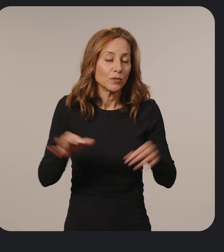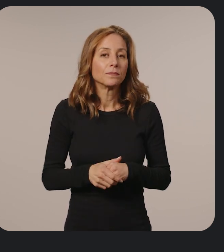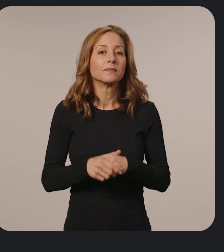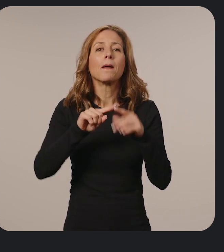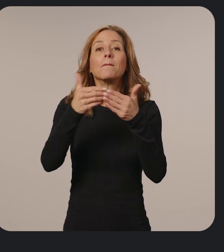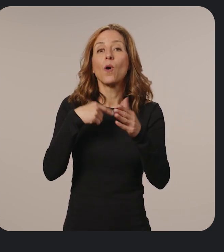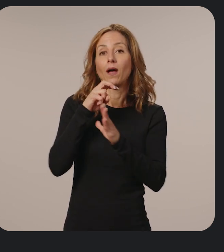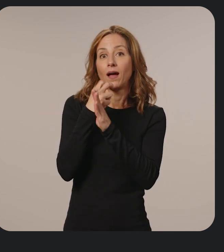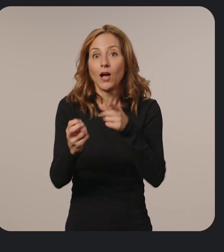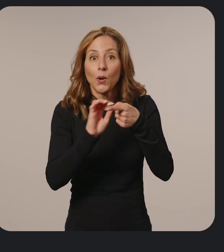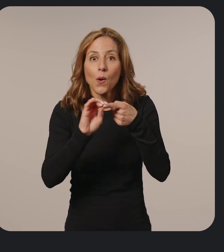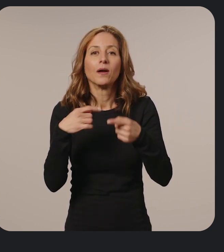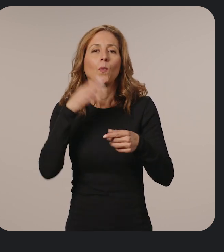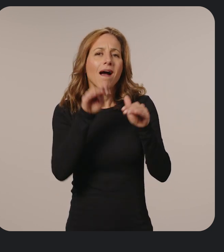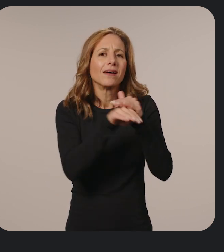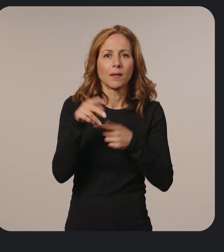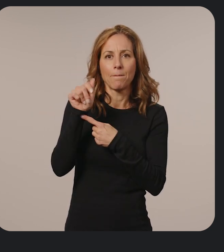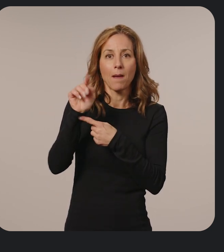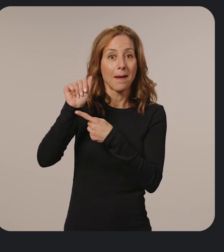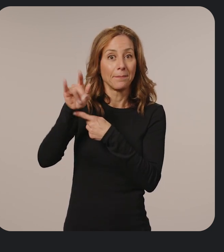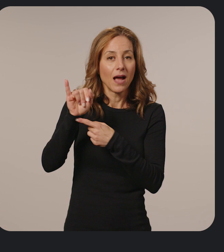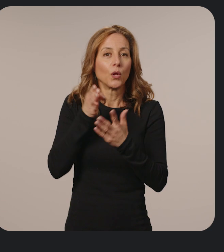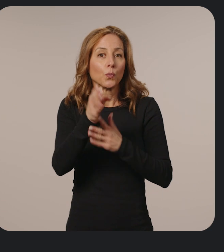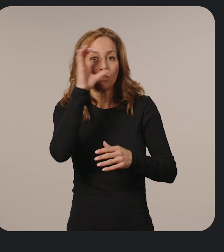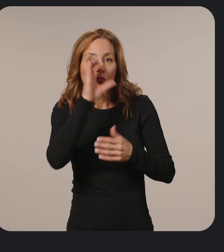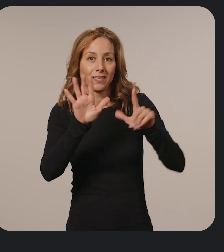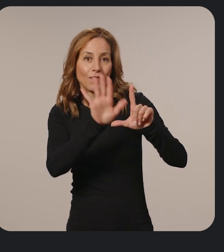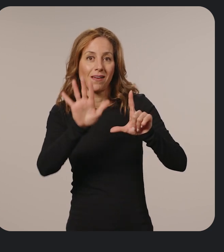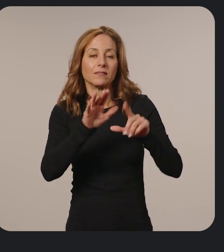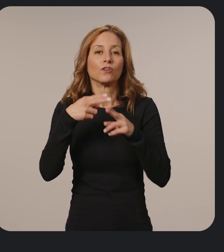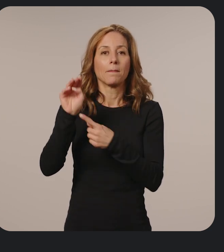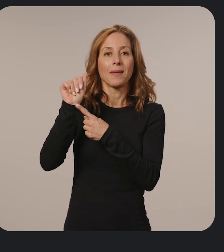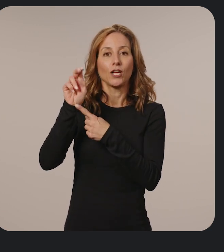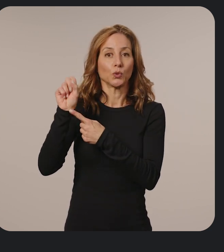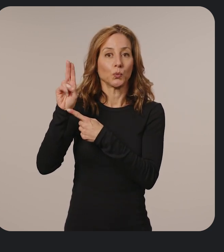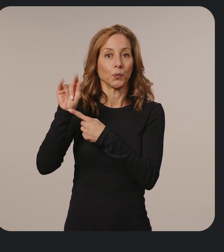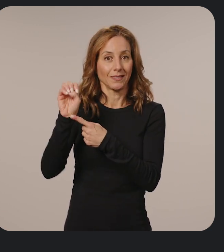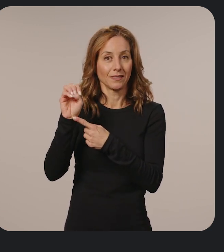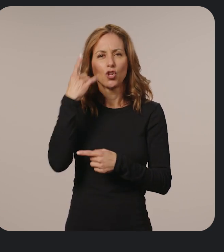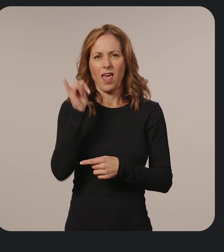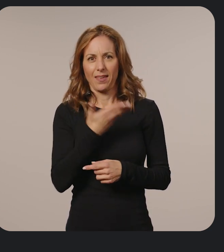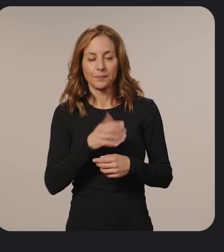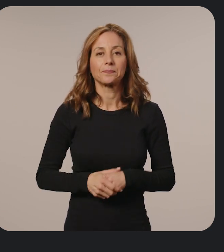we're going to access the PaLM API through a browser interface called Maker Suite, which looks like this. It's a browser-based visual interface